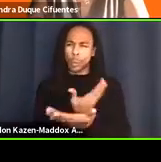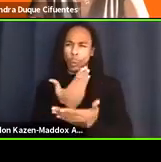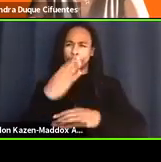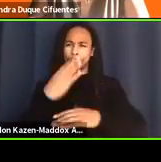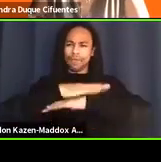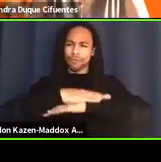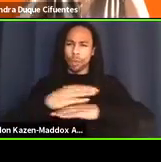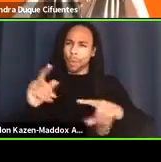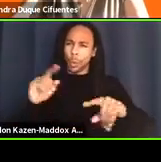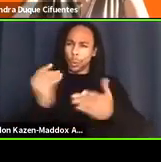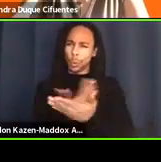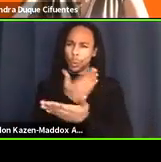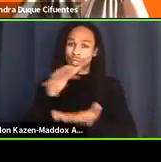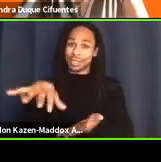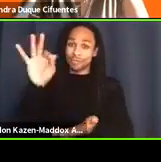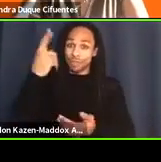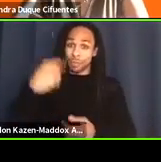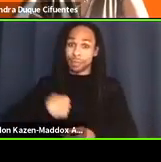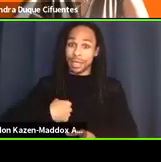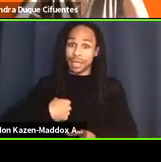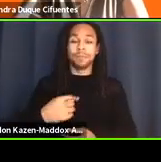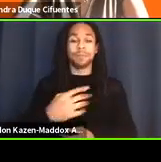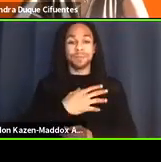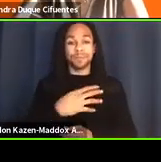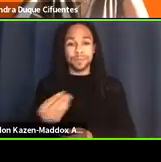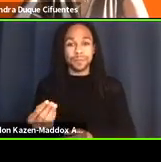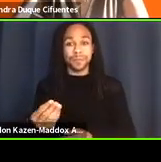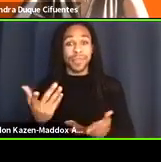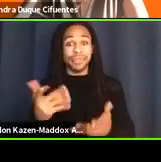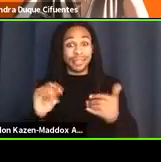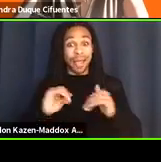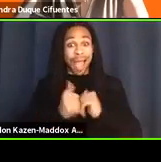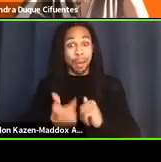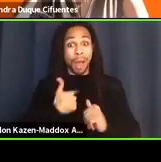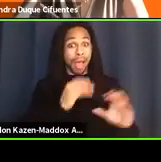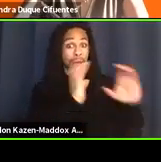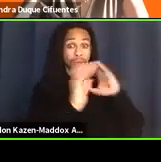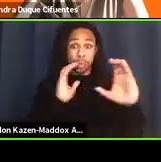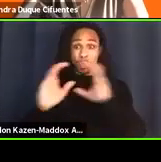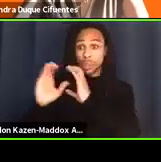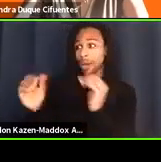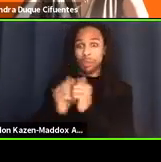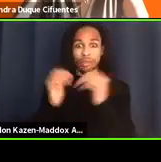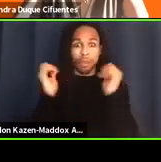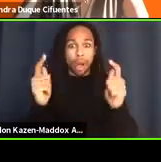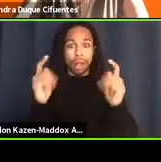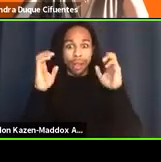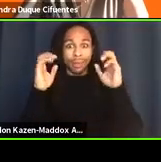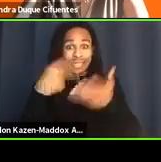I knew would be beneficial for the programs, but now all of the dance educators are teaching